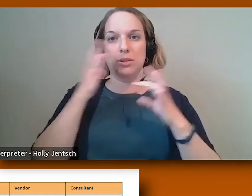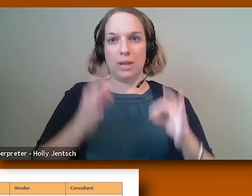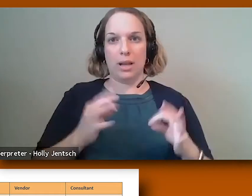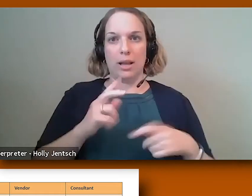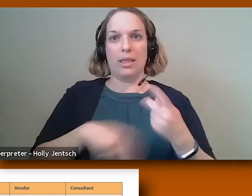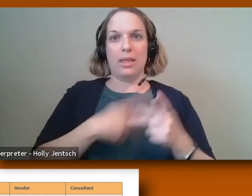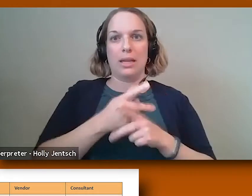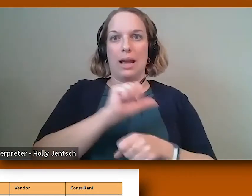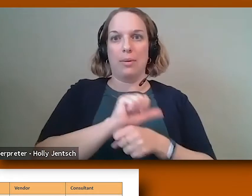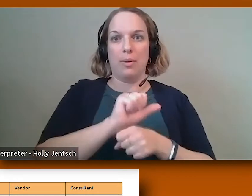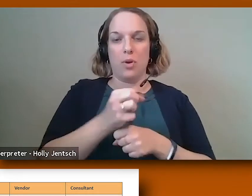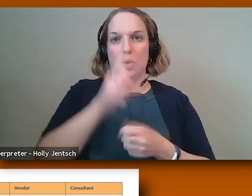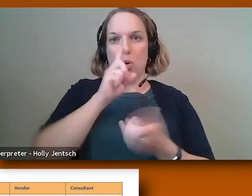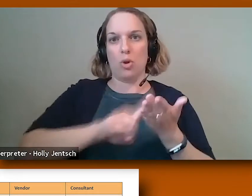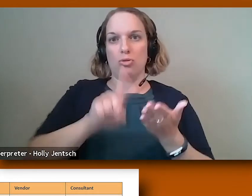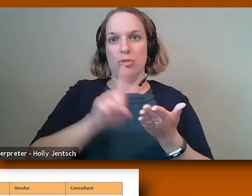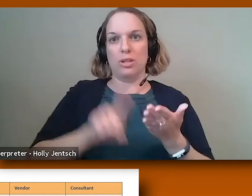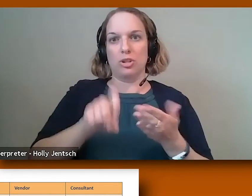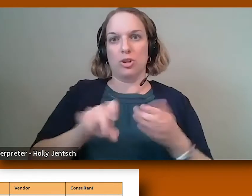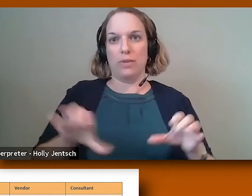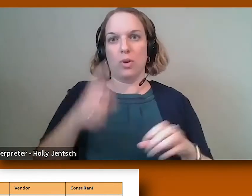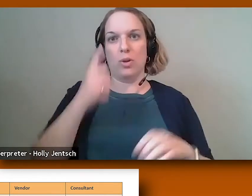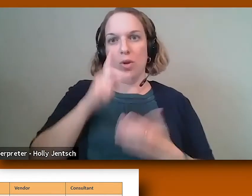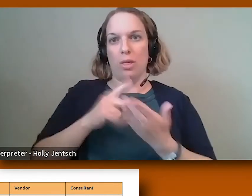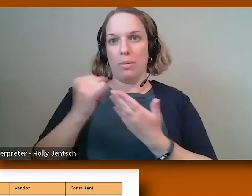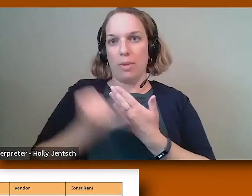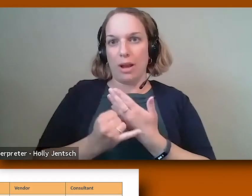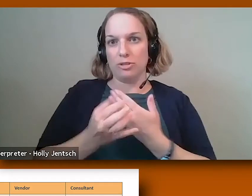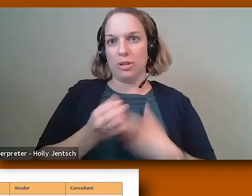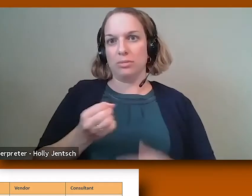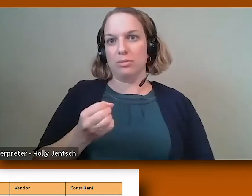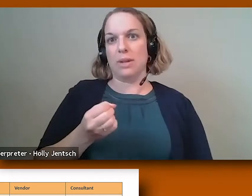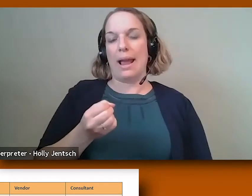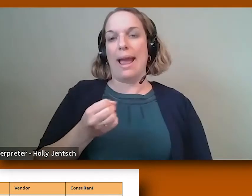needs to be done on the project and who is best equipped to perform this work.